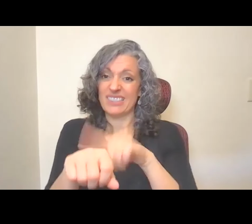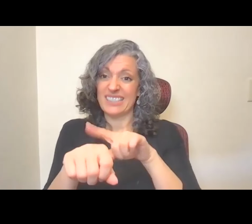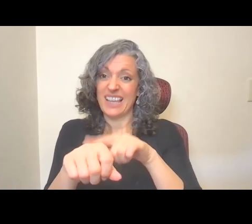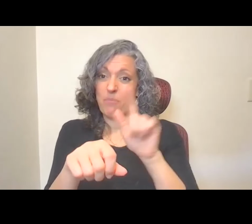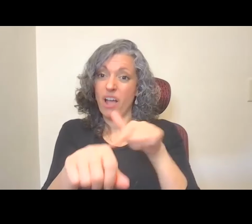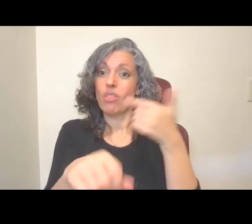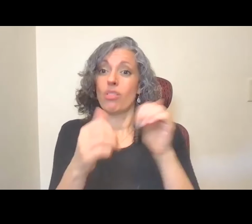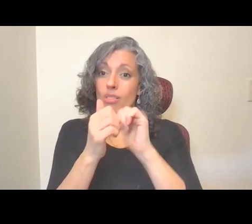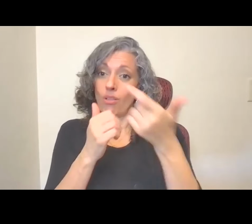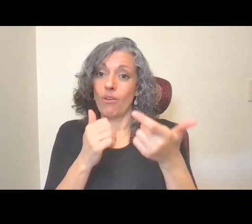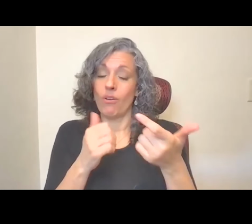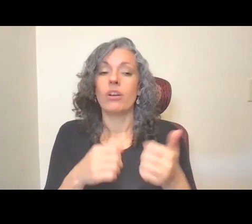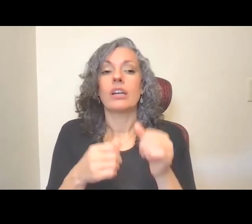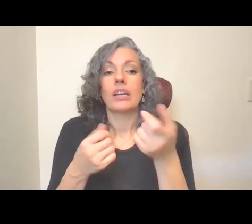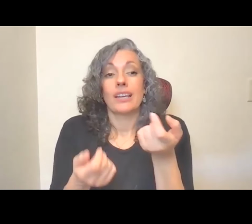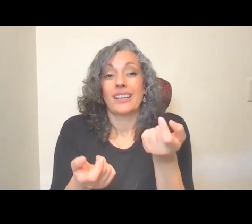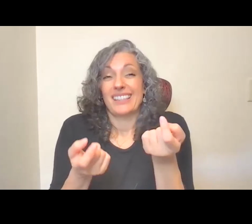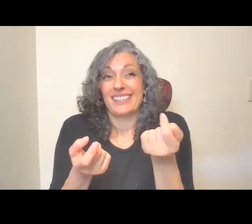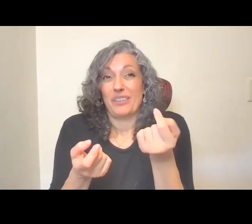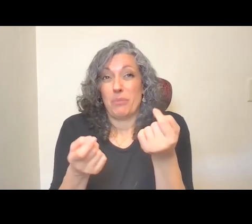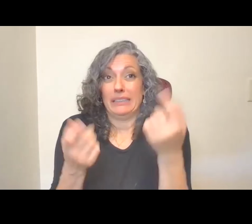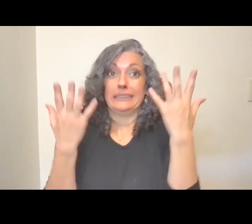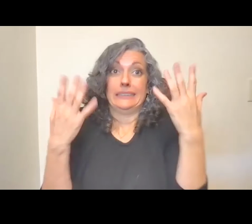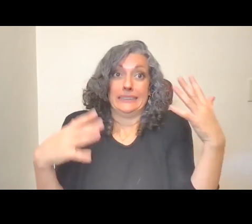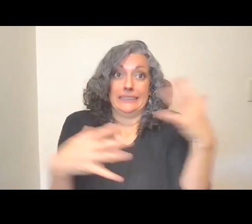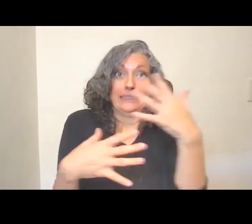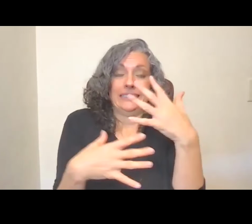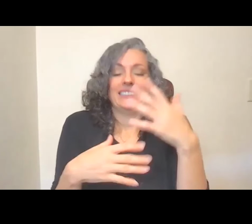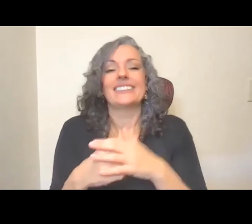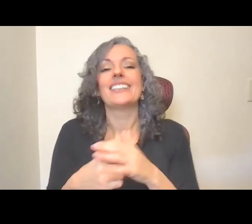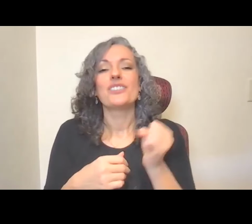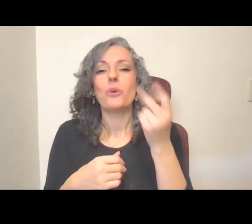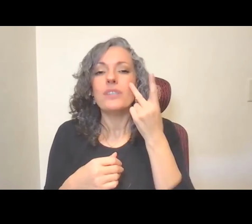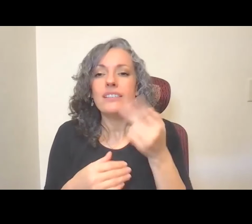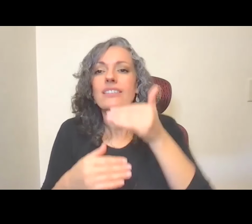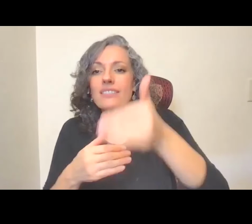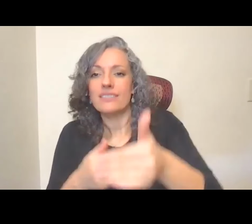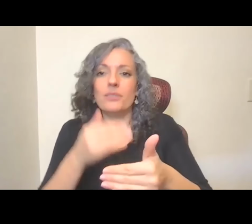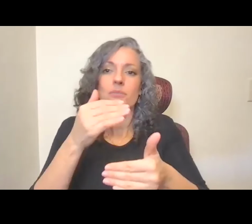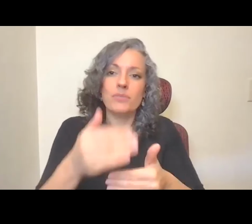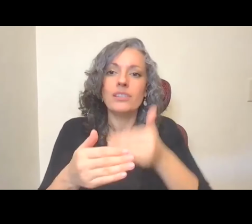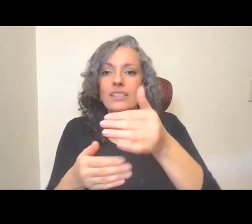it becomes a nightmare - so seeing kind of those step-by-step things helps you plan accordingly.